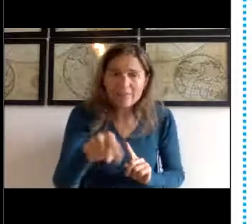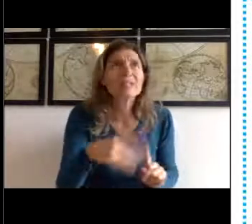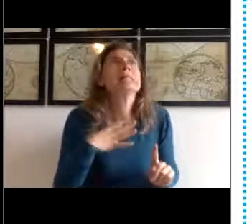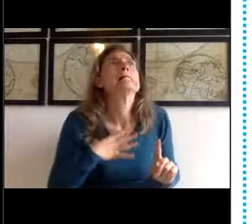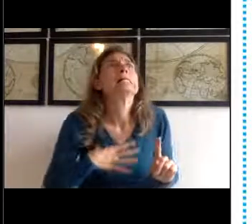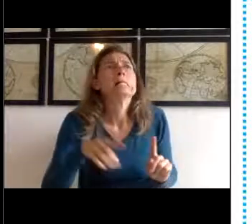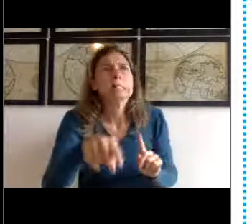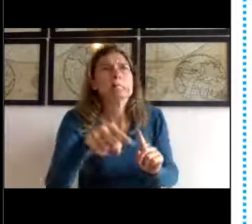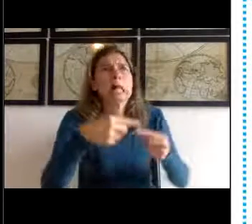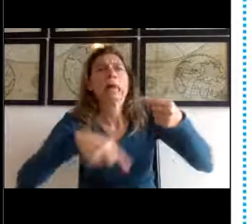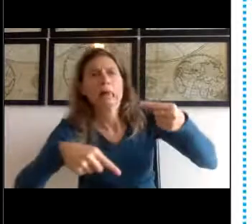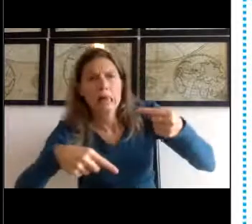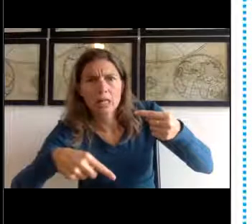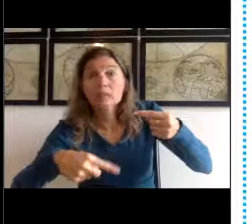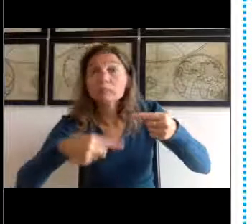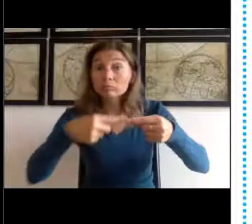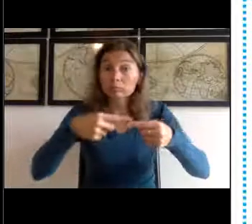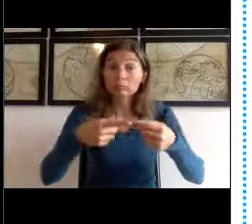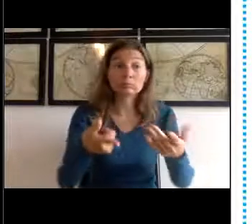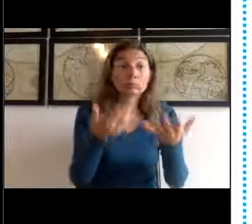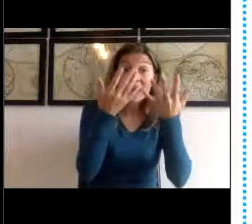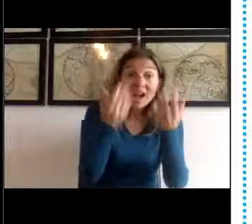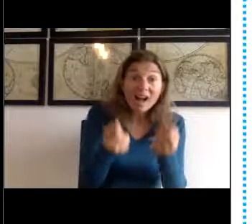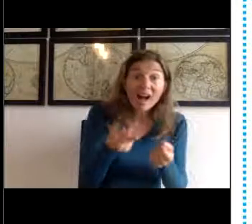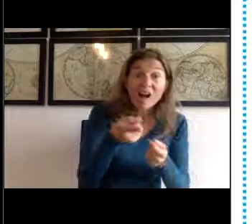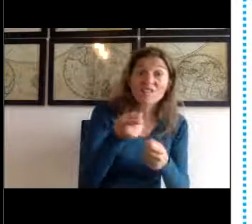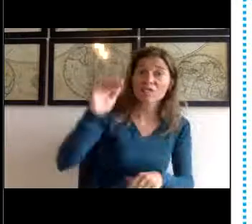Is there child and vulnerable adult safeguarding in place?